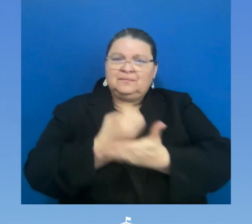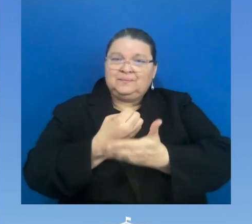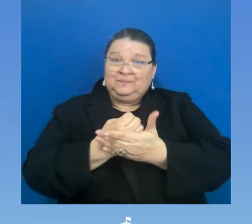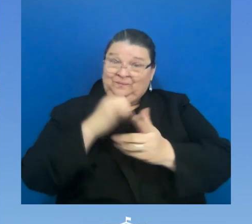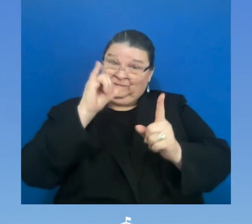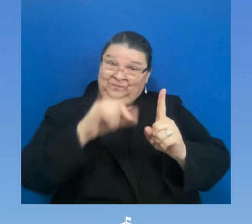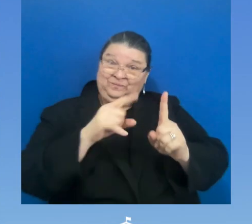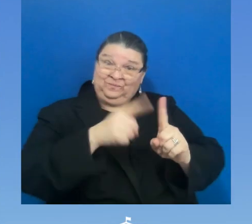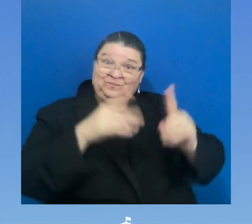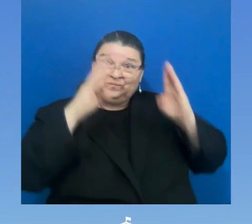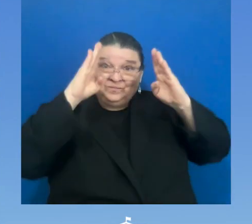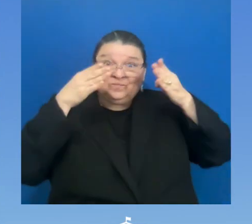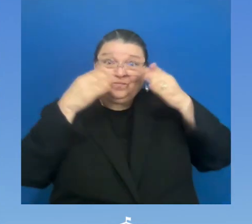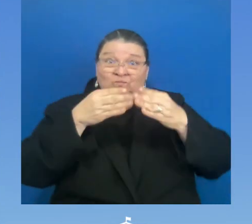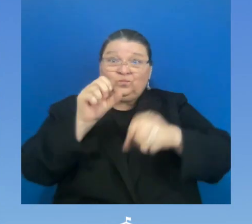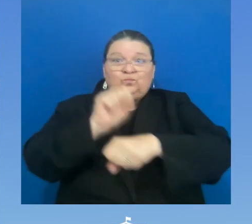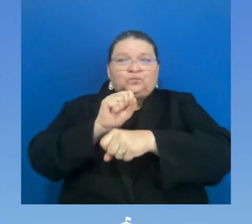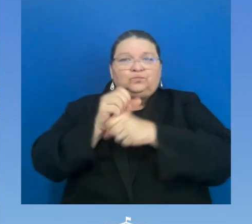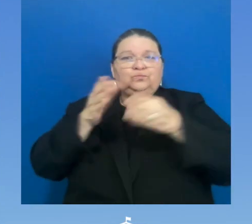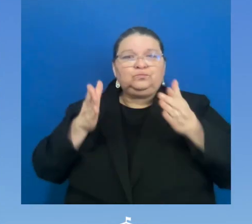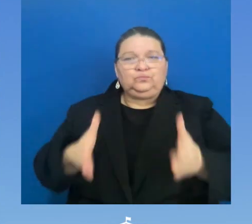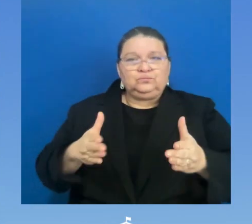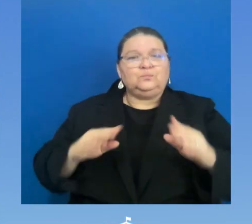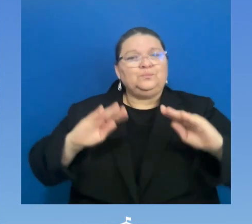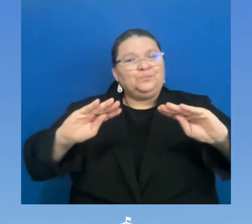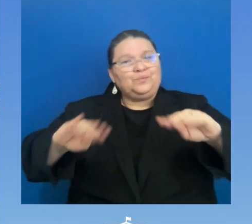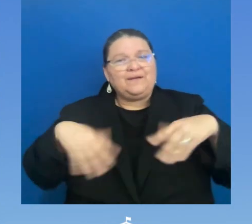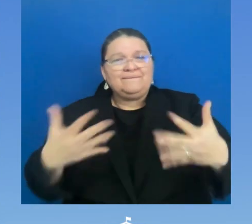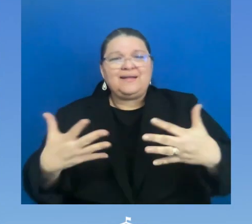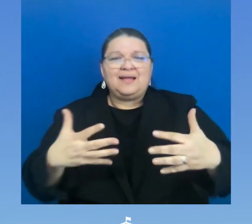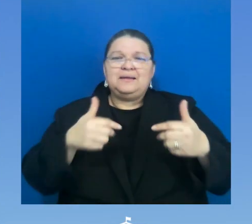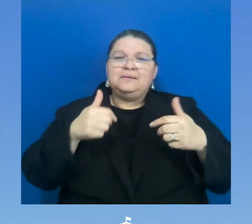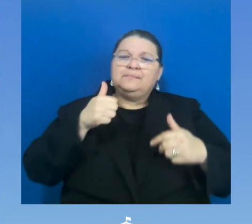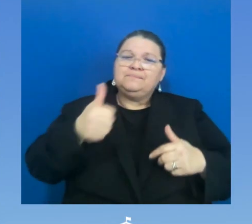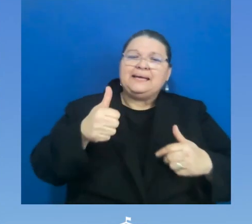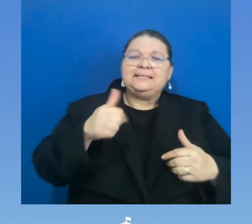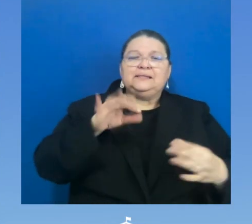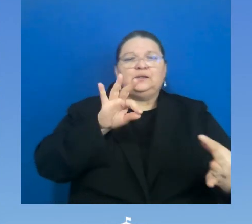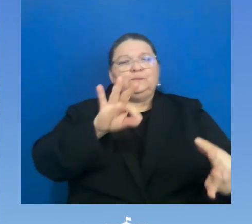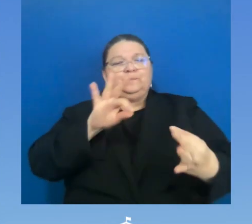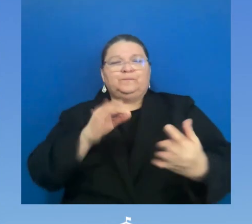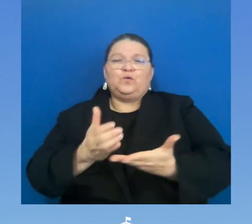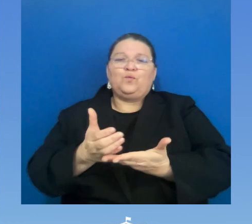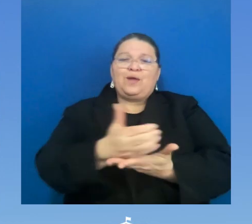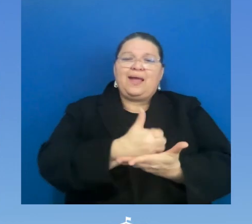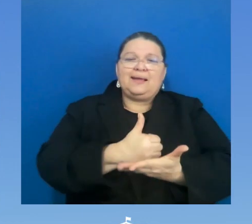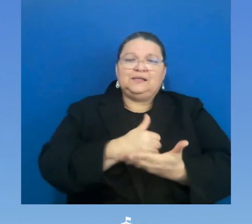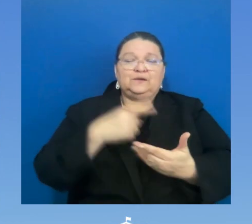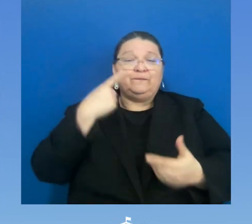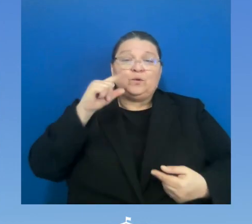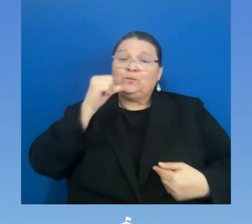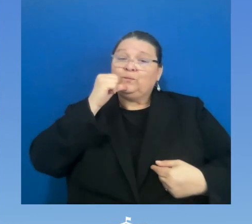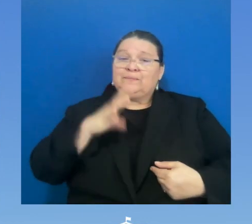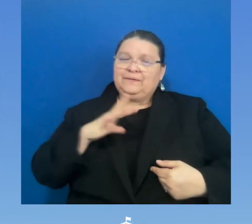the wages and the equality and equity that they deserve. At the Department of Labor this year, we launched the Good Jobs